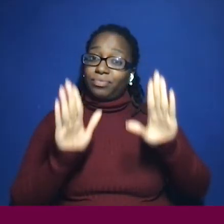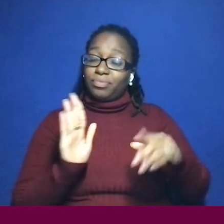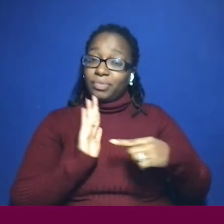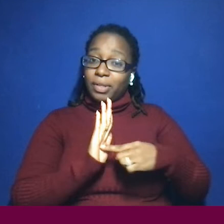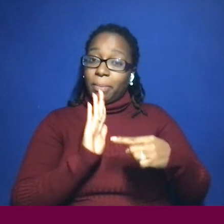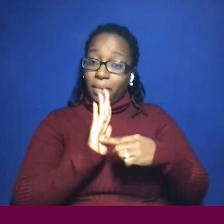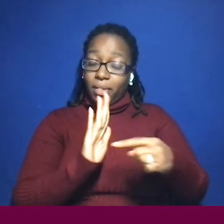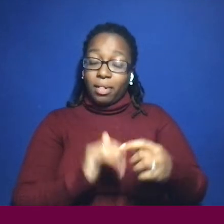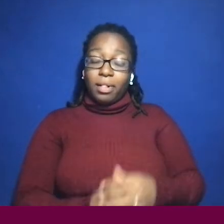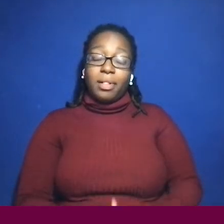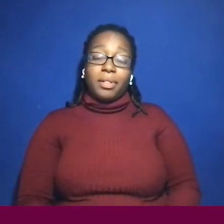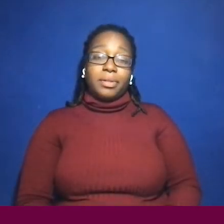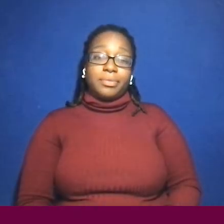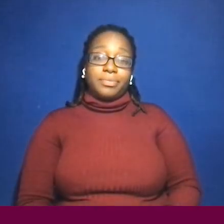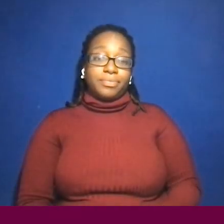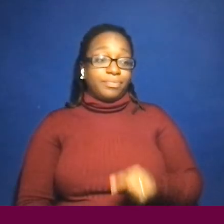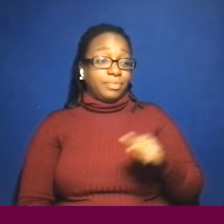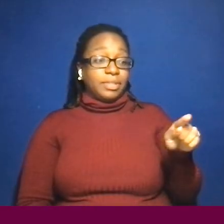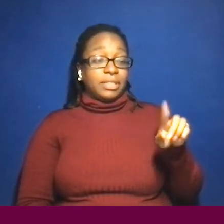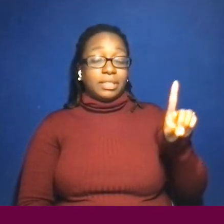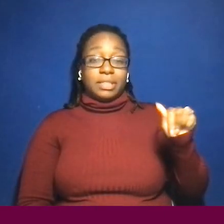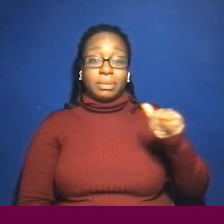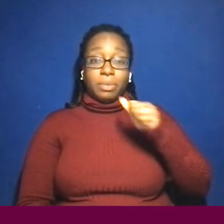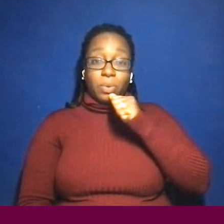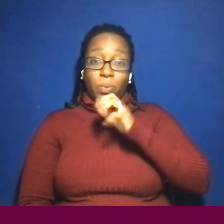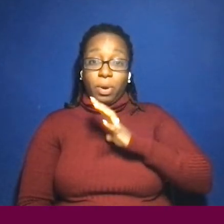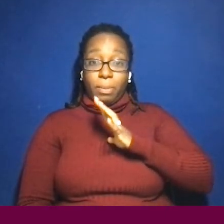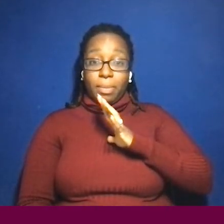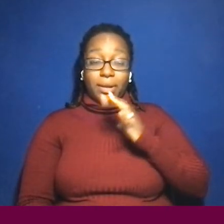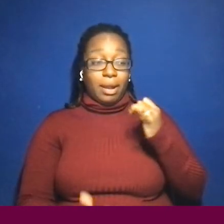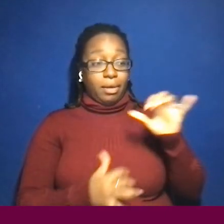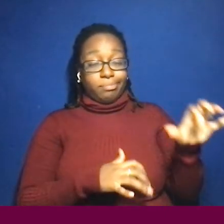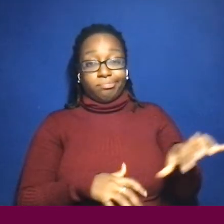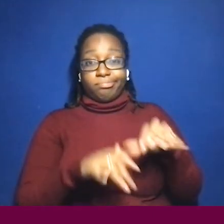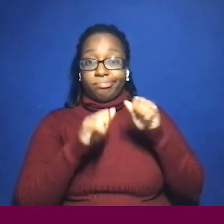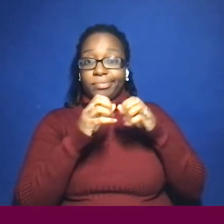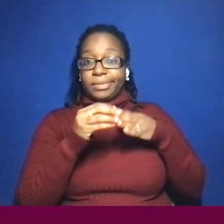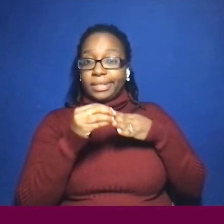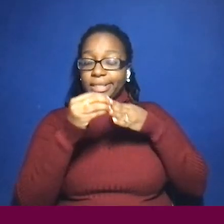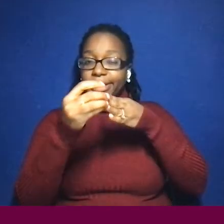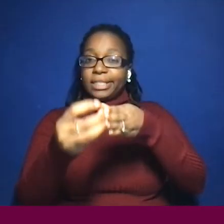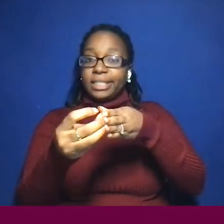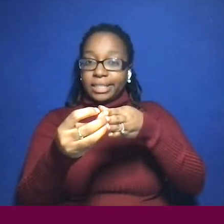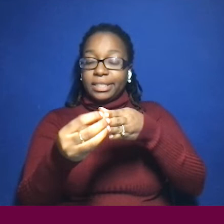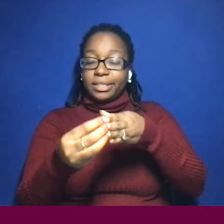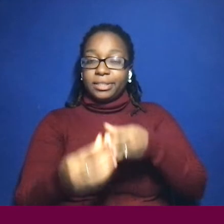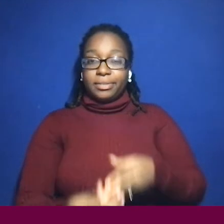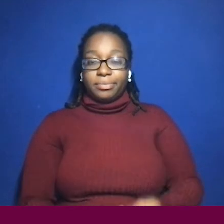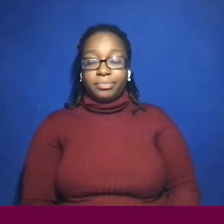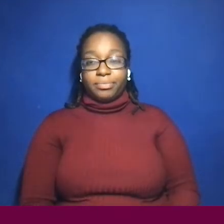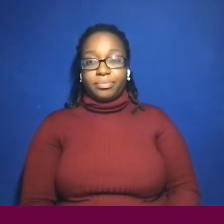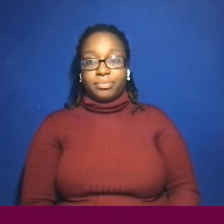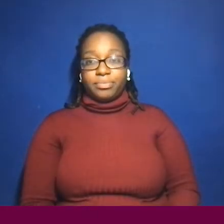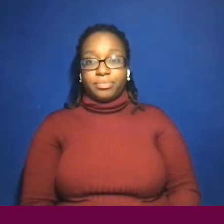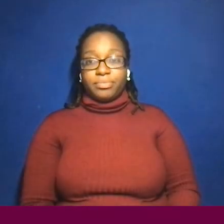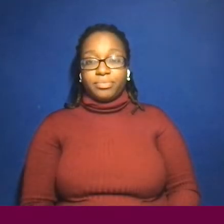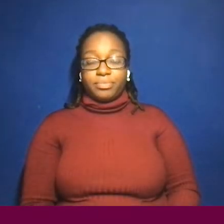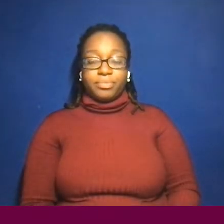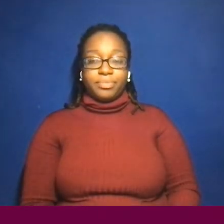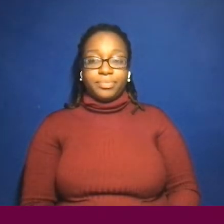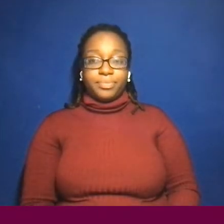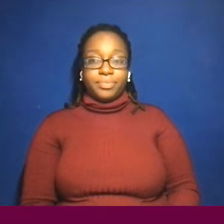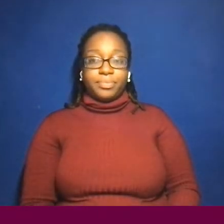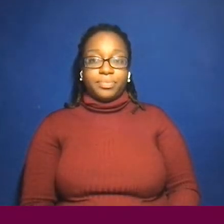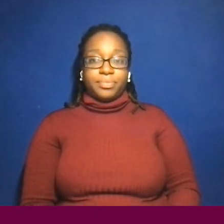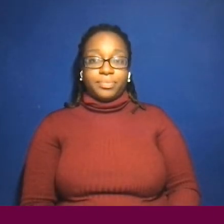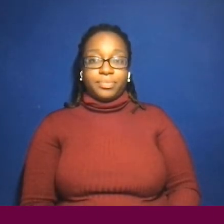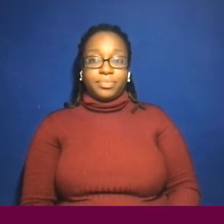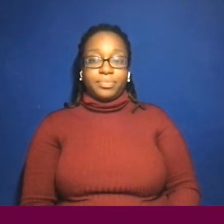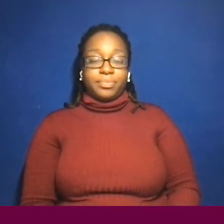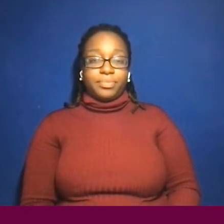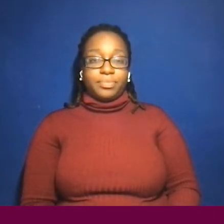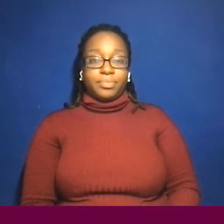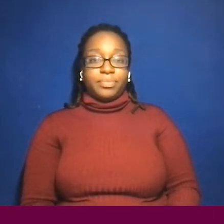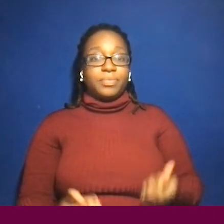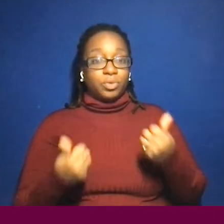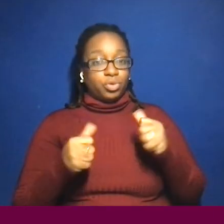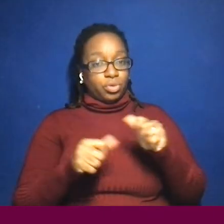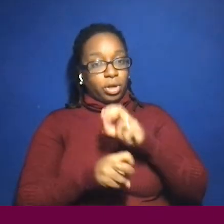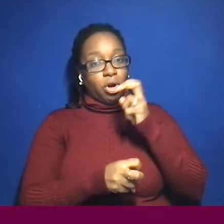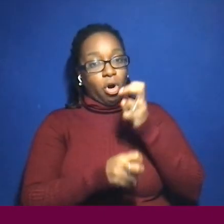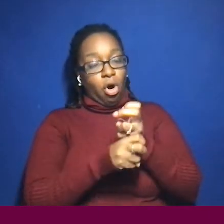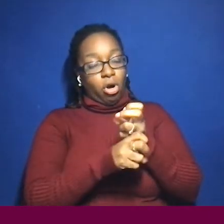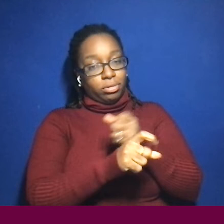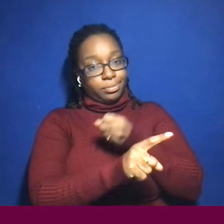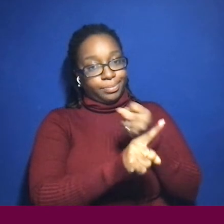of these disabled women who are really making a very big effort with a lot of support from folks